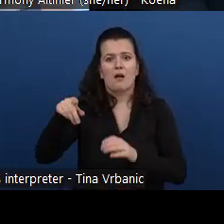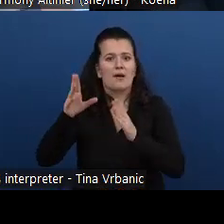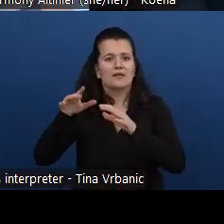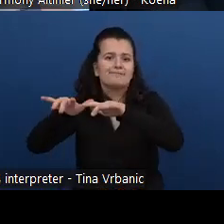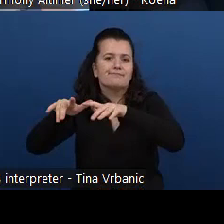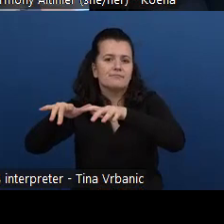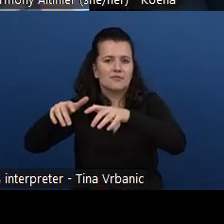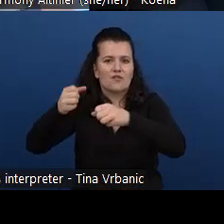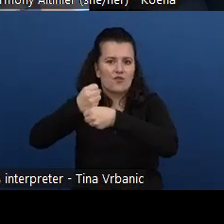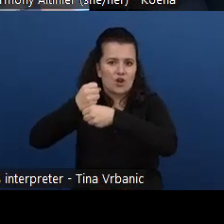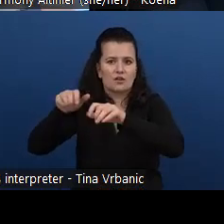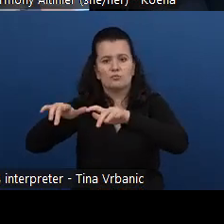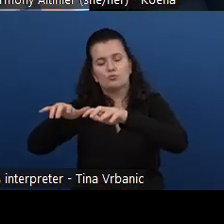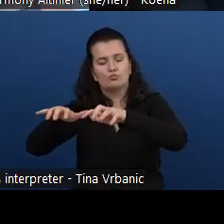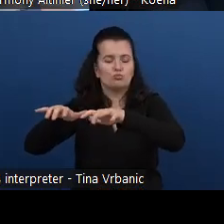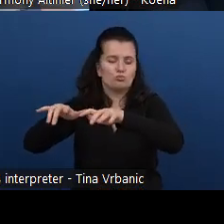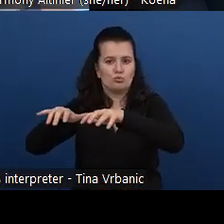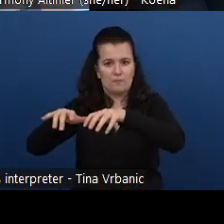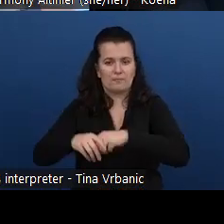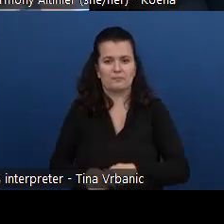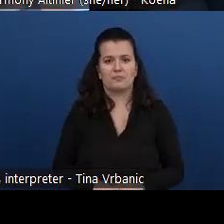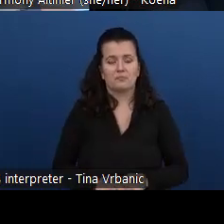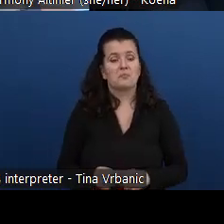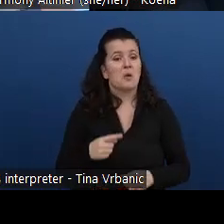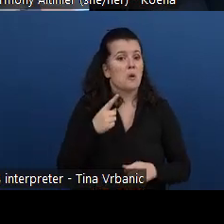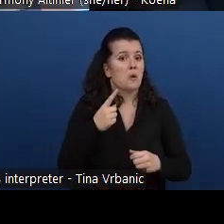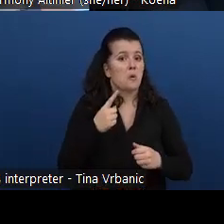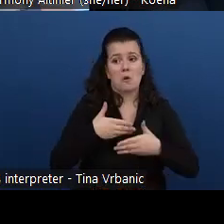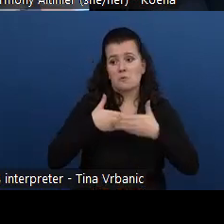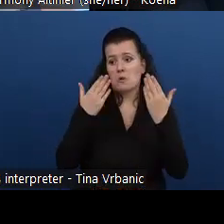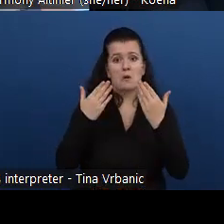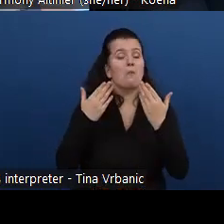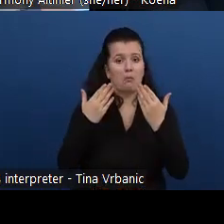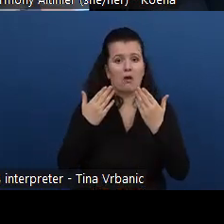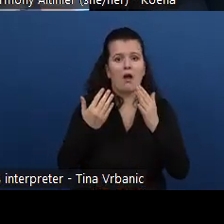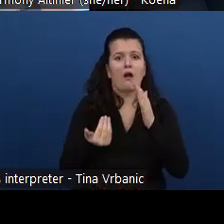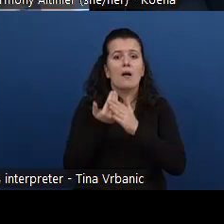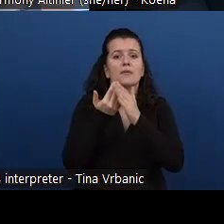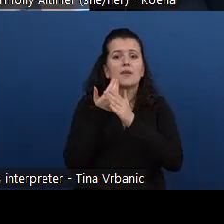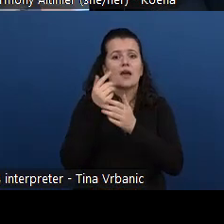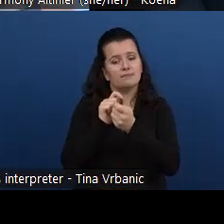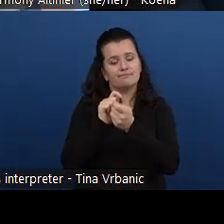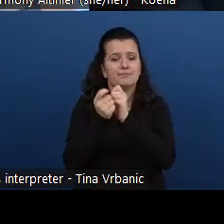One day, they just decided to change it, to update it, and the software was not accessible